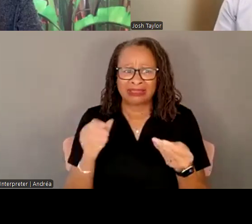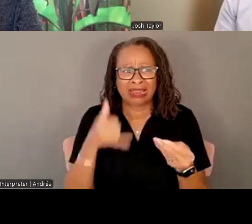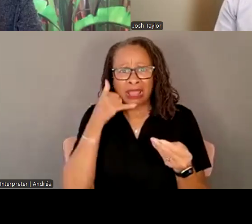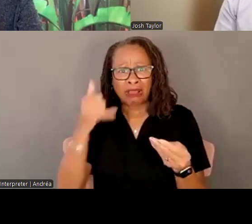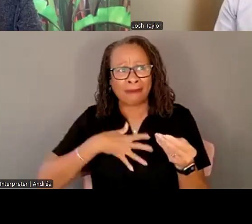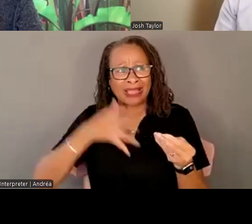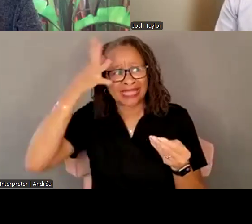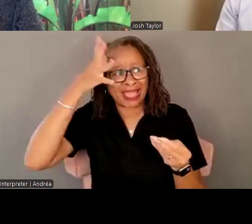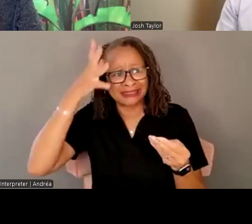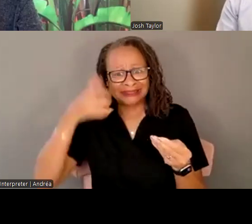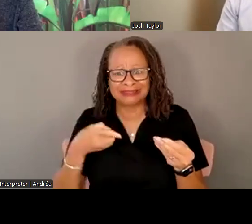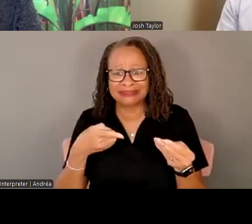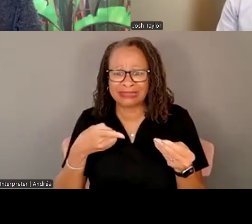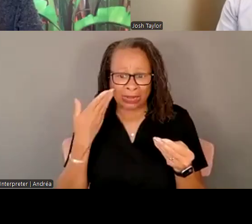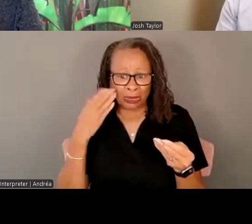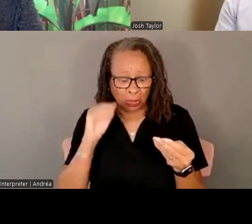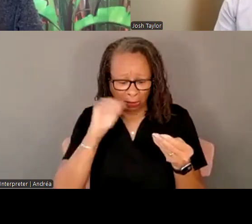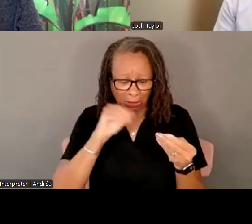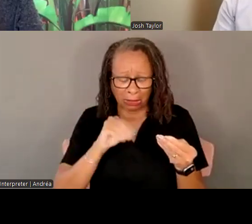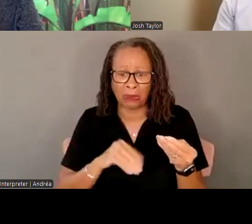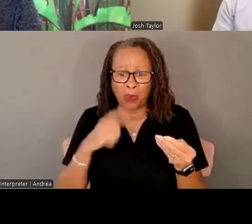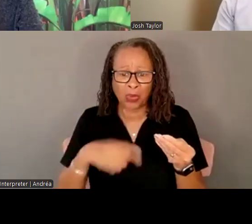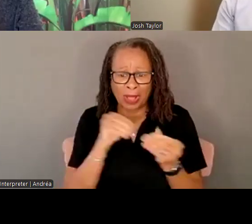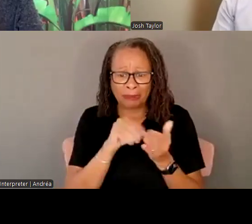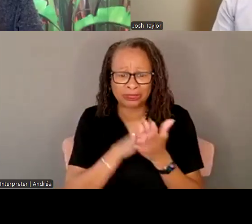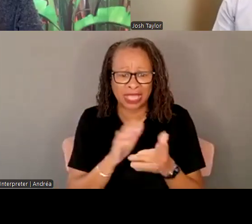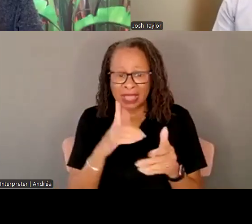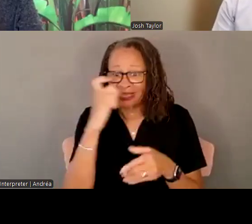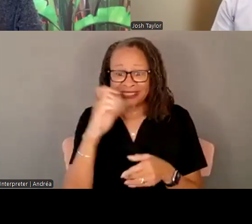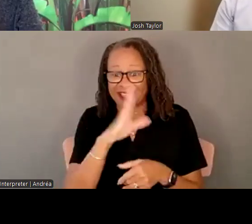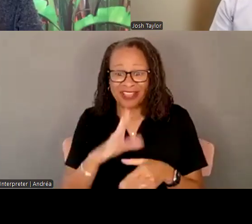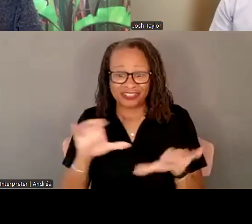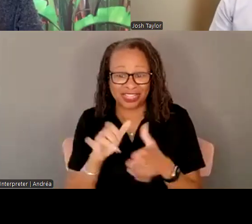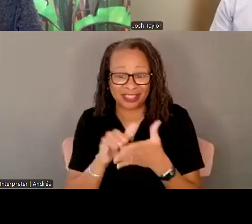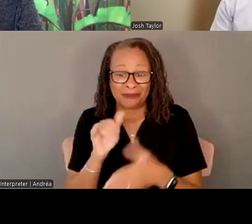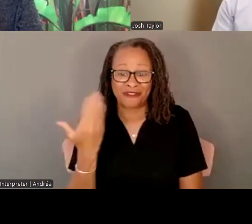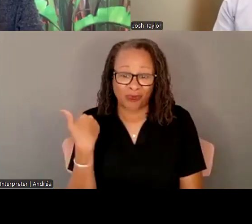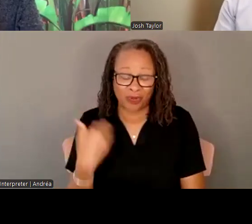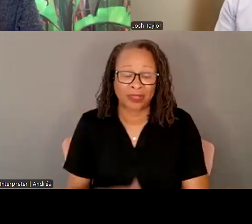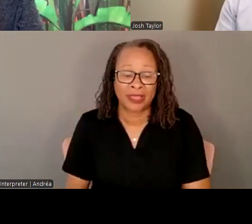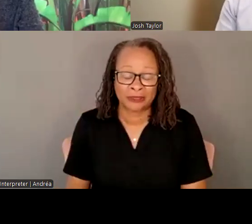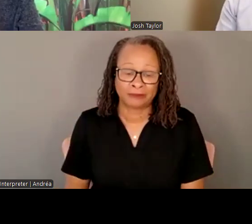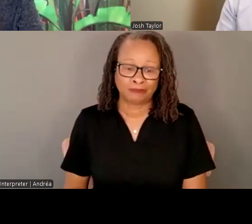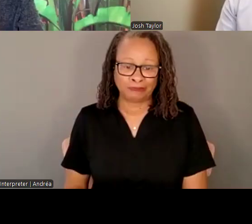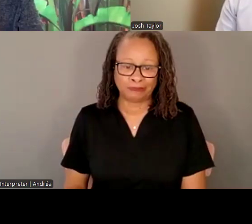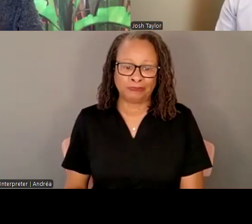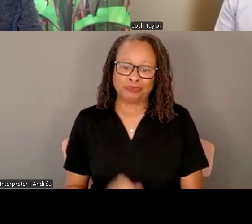Because I don't know what to put on these tax forms because I've never done this before." And so, like, all these little things that are,